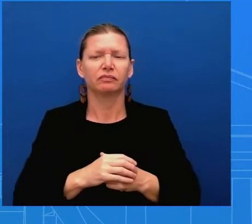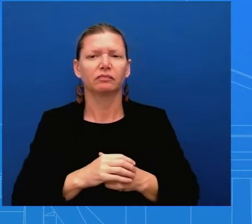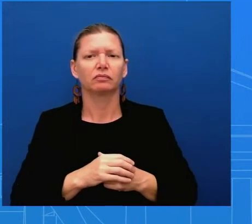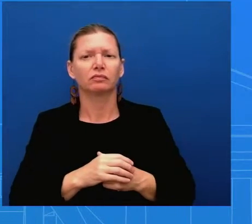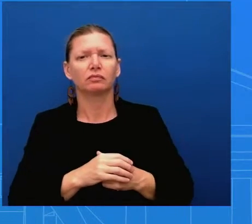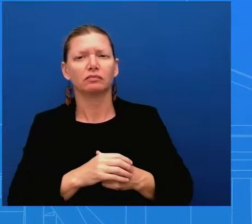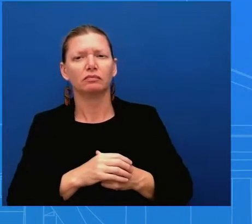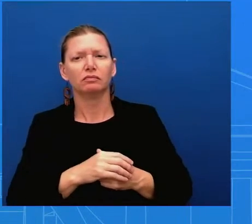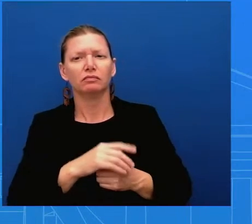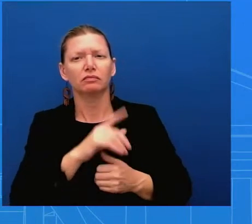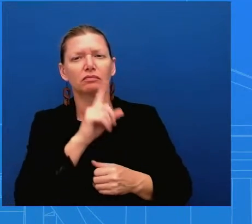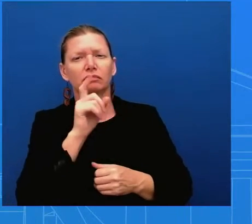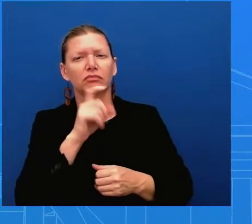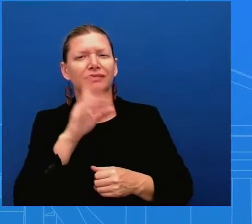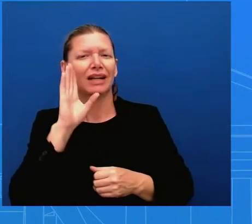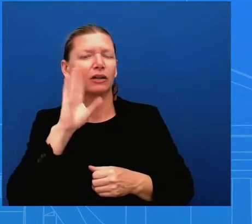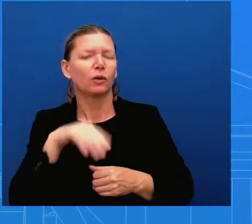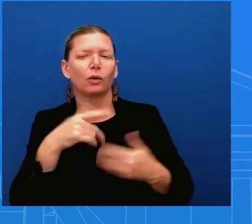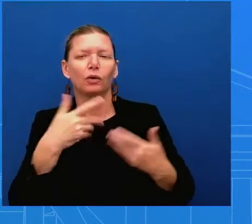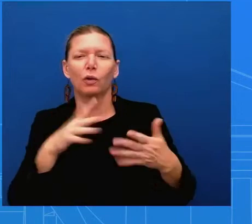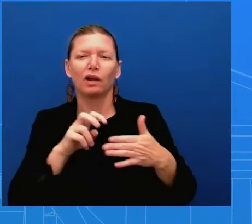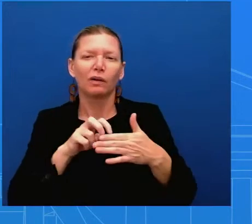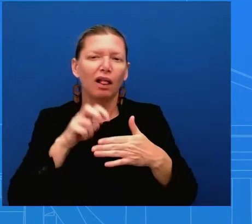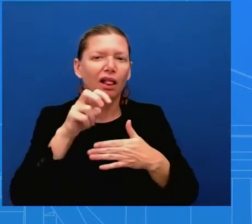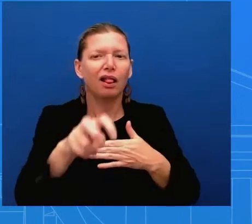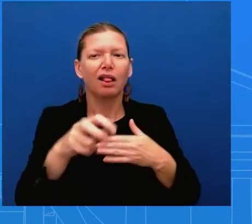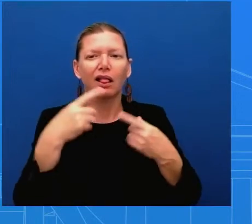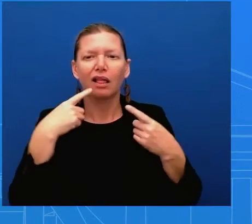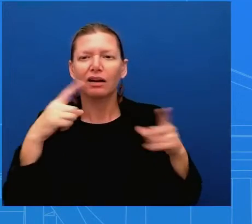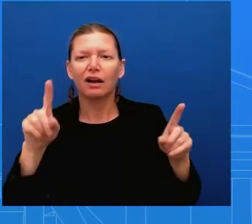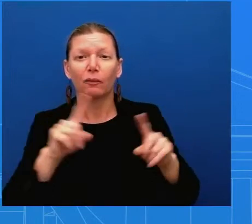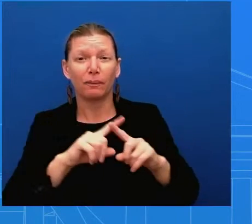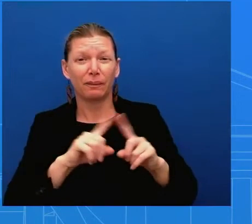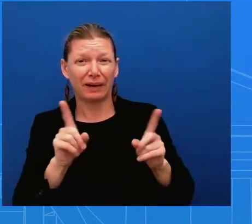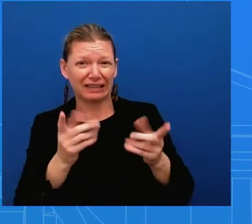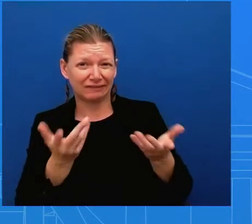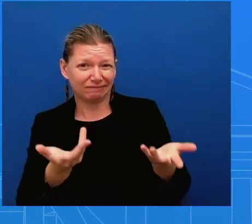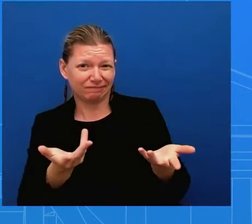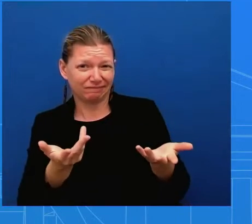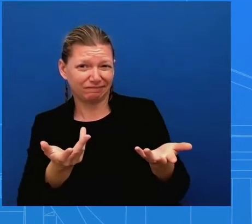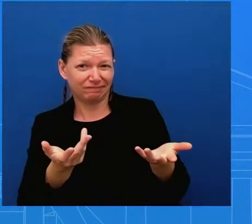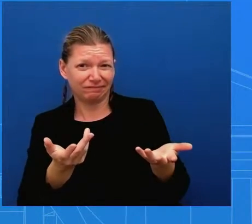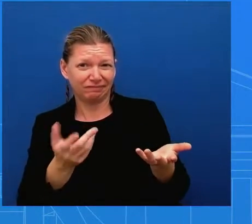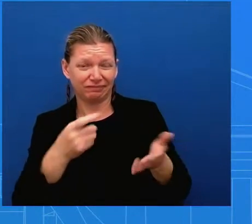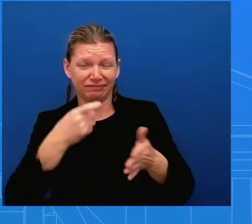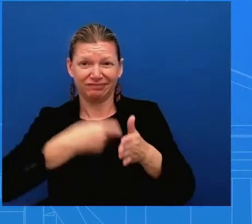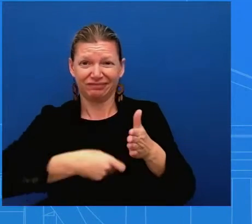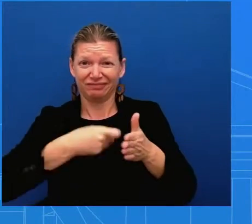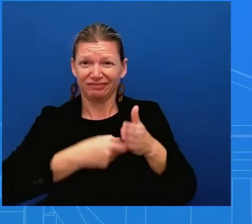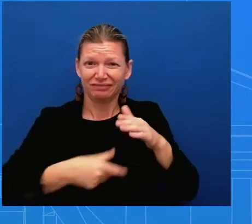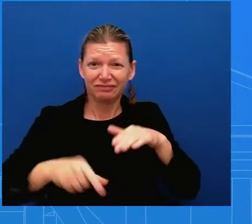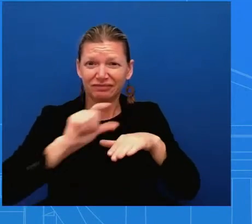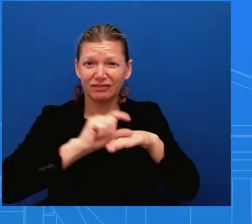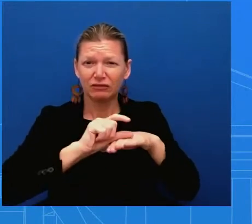about the role that tariffs play here in trying to balance protecting American workers versus consumers?